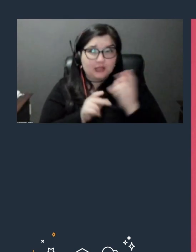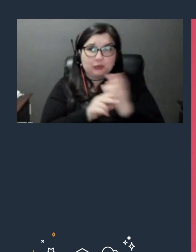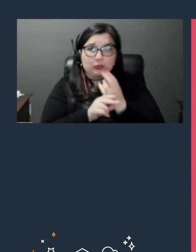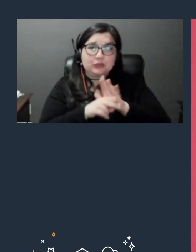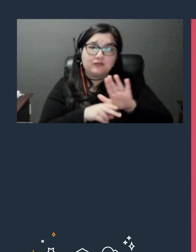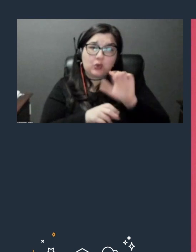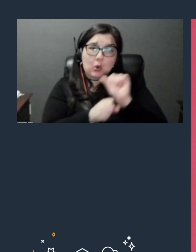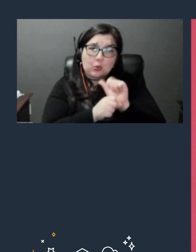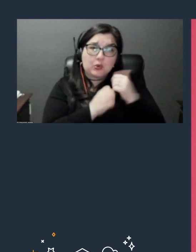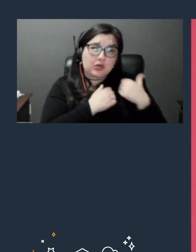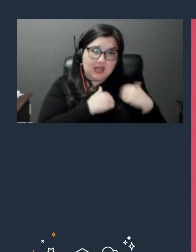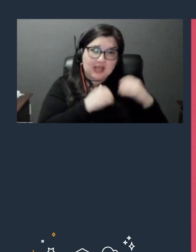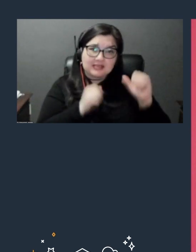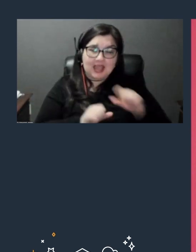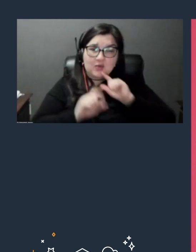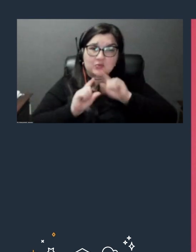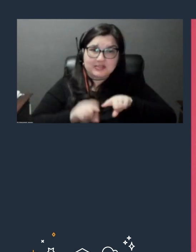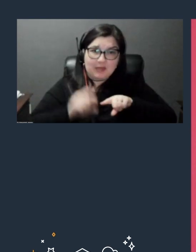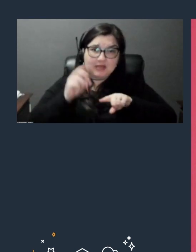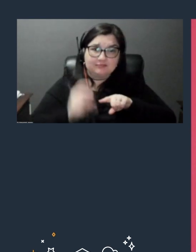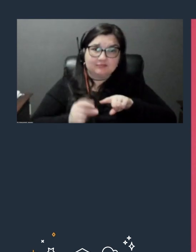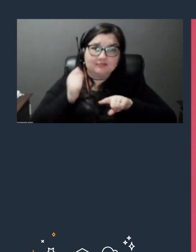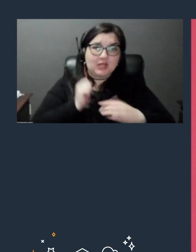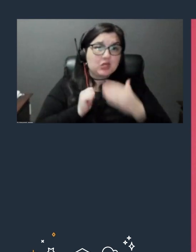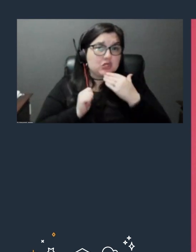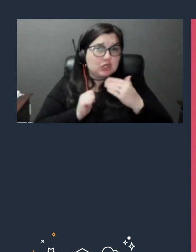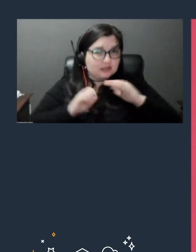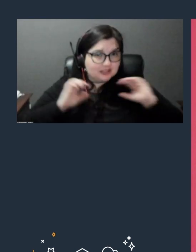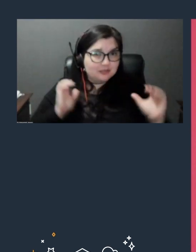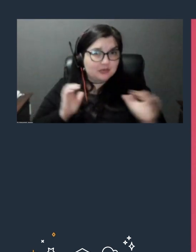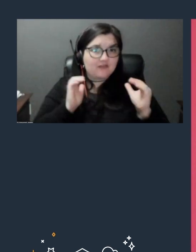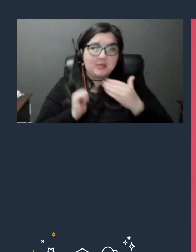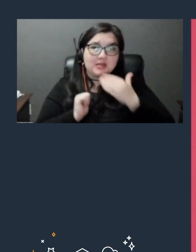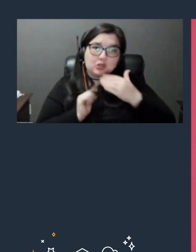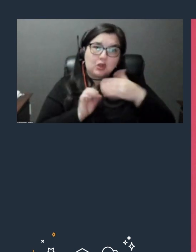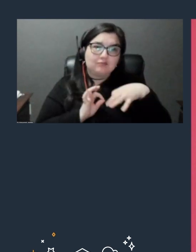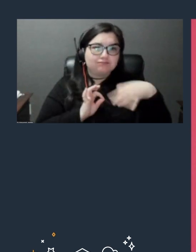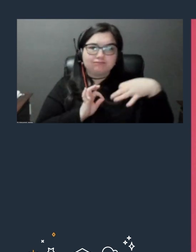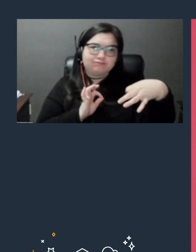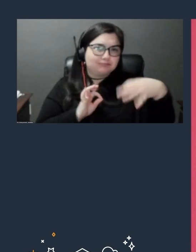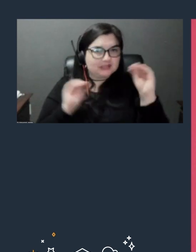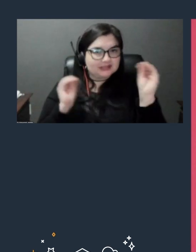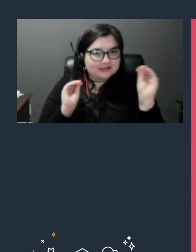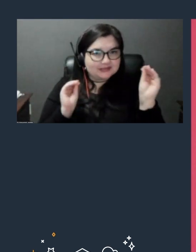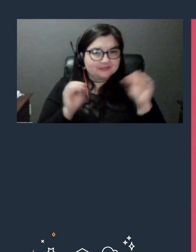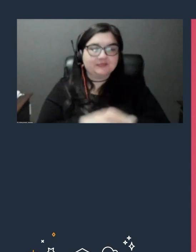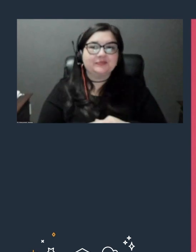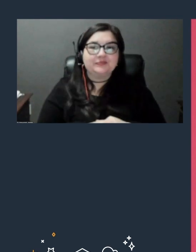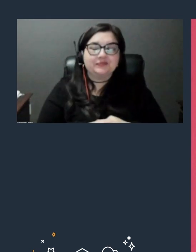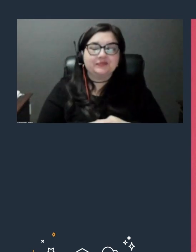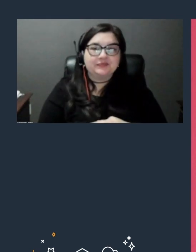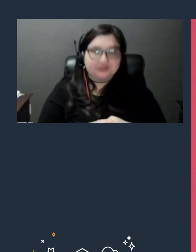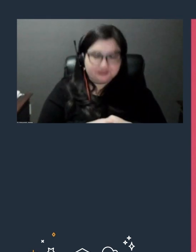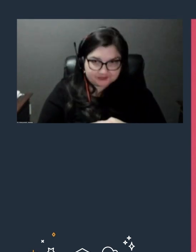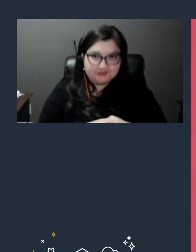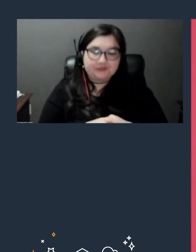they're able to get good performance, good latency out of the workloads that you build,